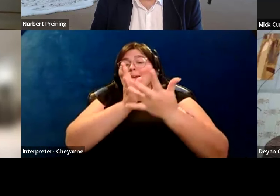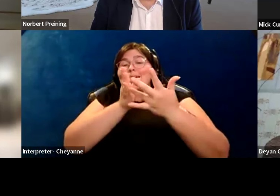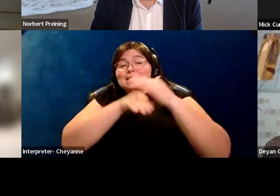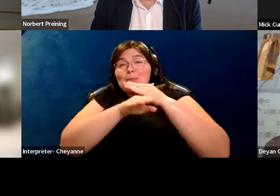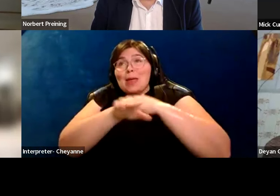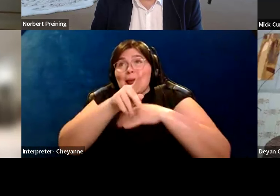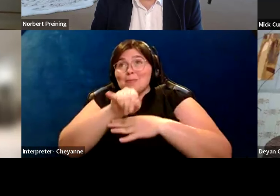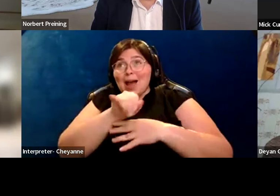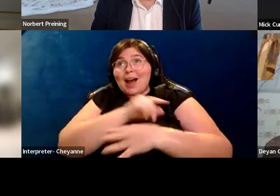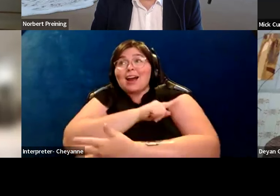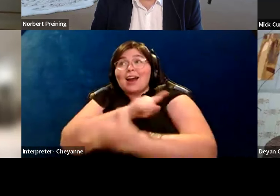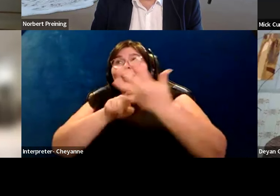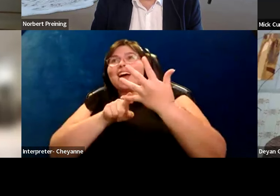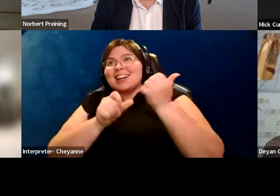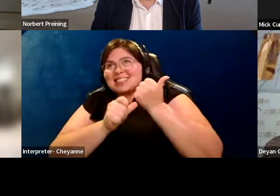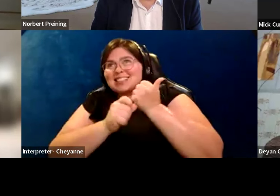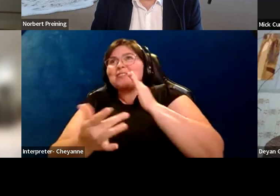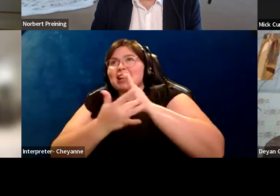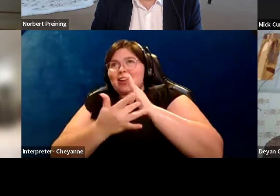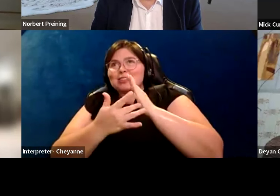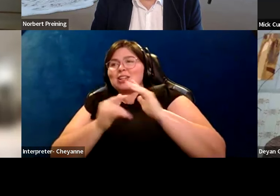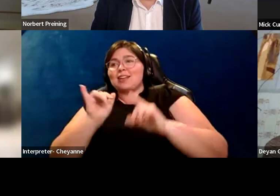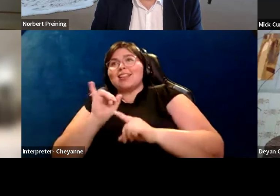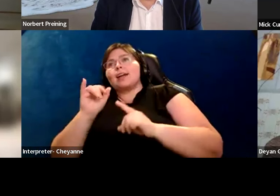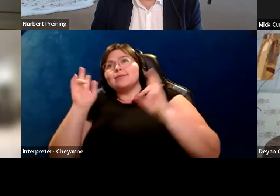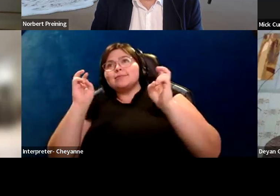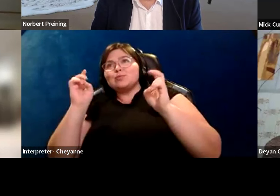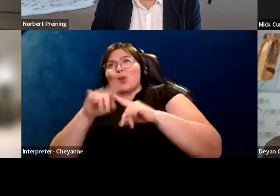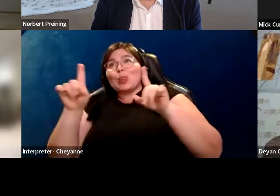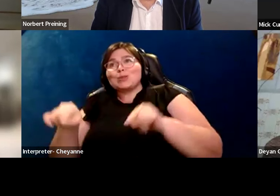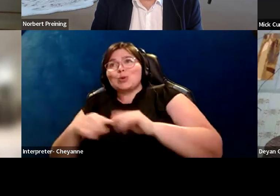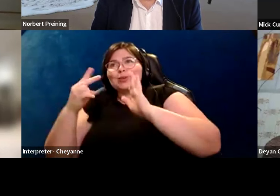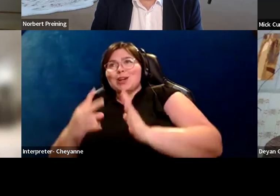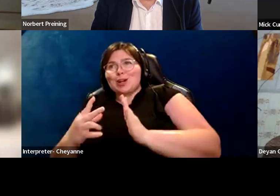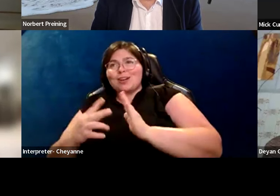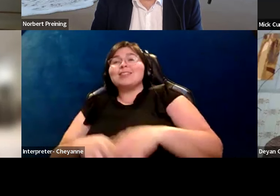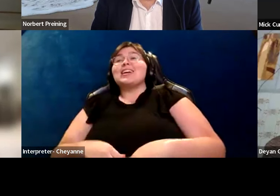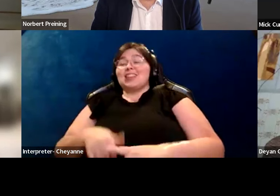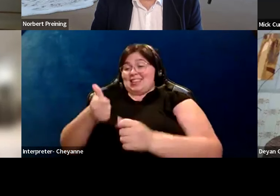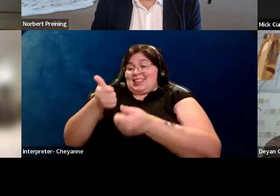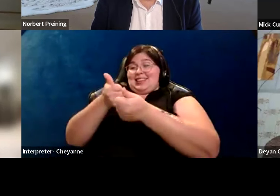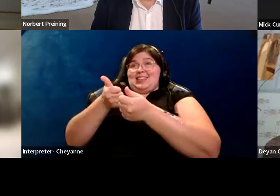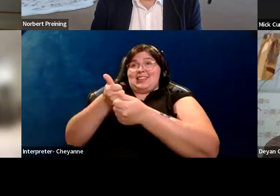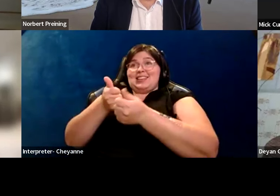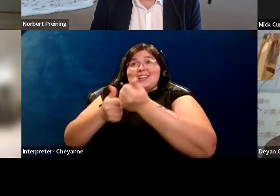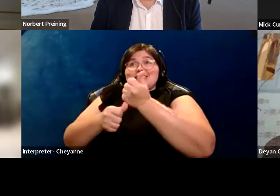on to the assistive technology like the screen reader. And then, of course, the assistive technology itself has to do a lot of processing